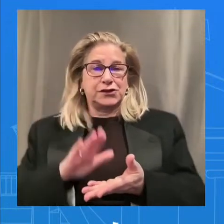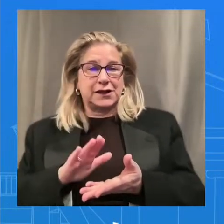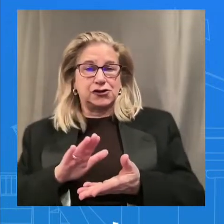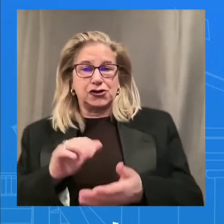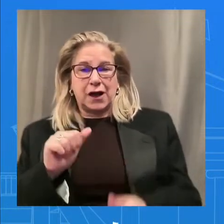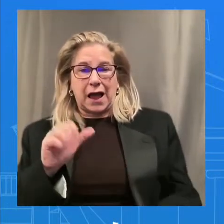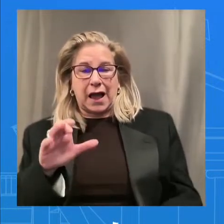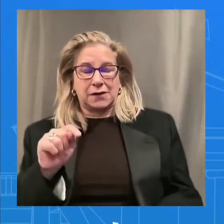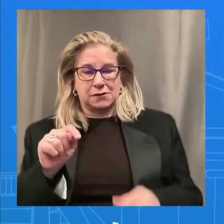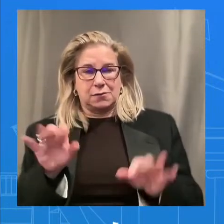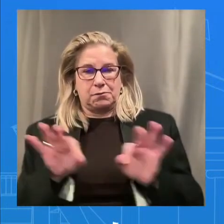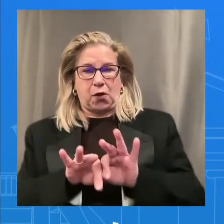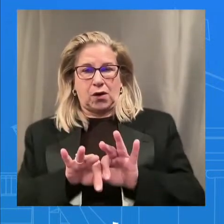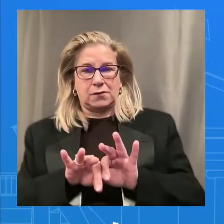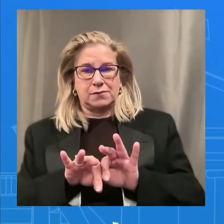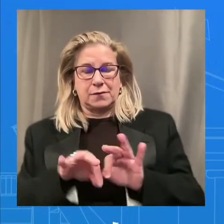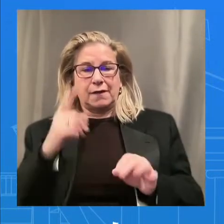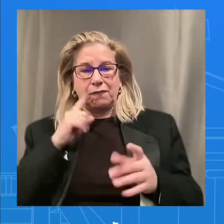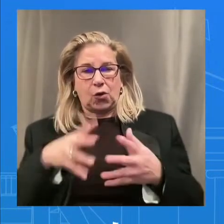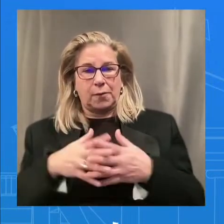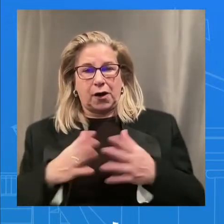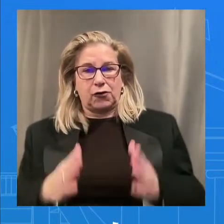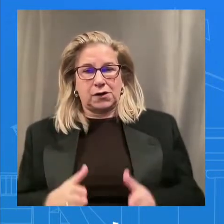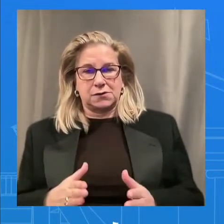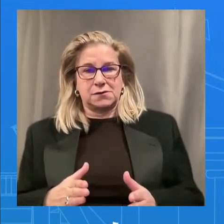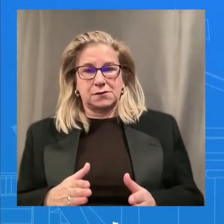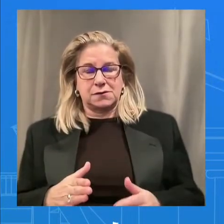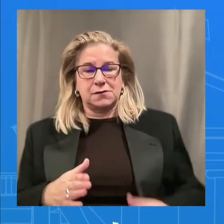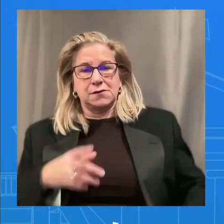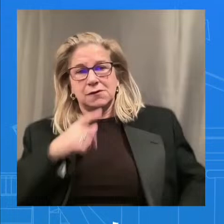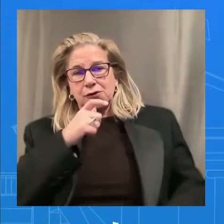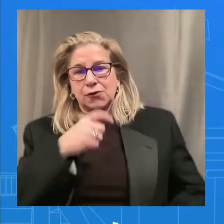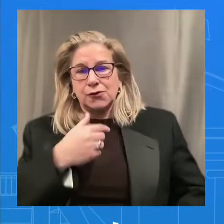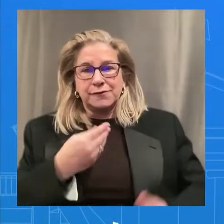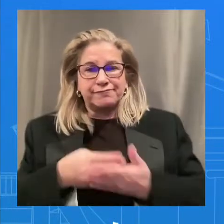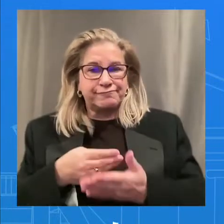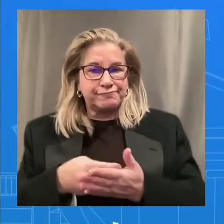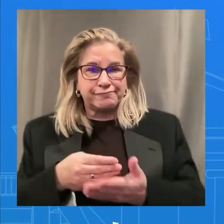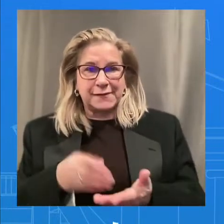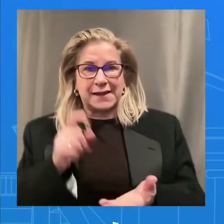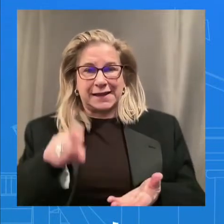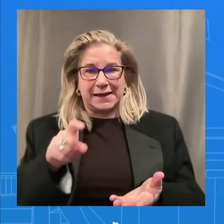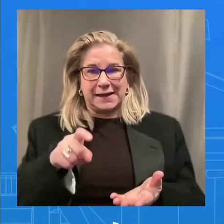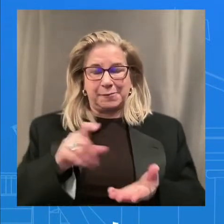I mean, if you think about, obviously, climate change, it was the -- and what we’re seeing with the wildfires,